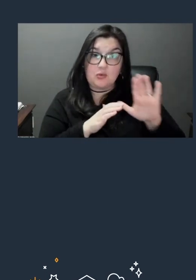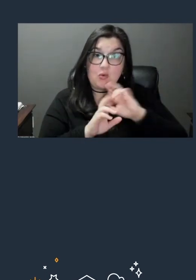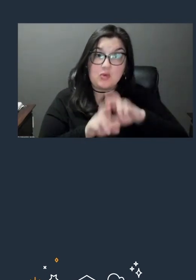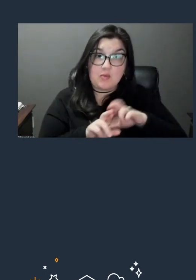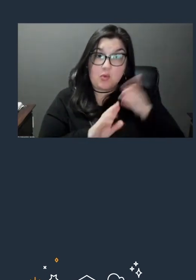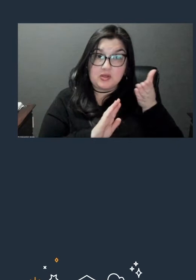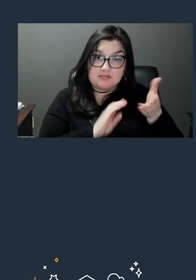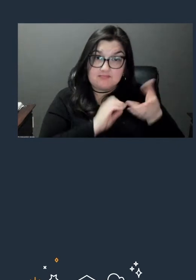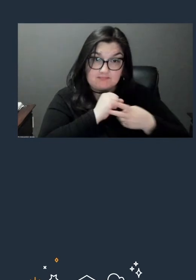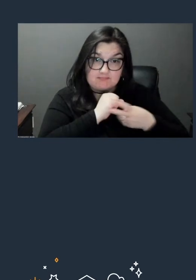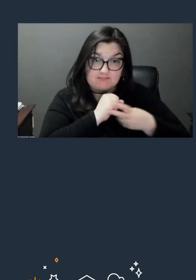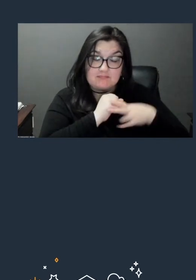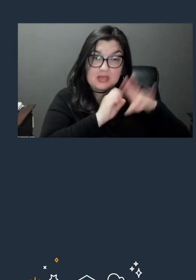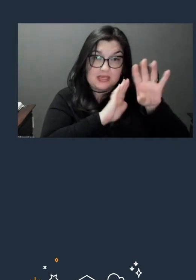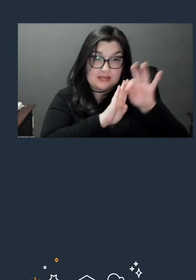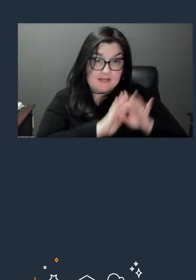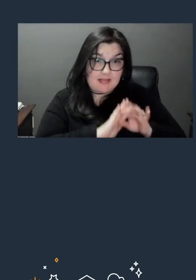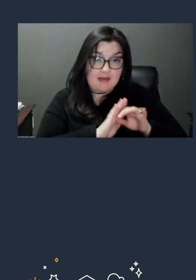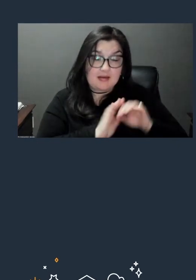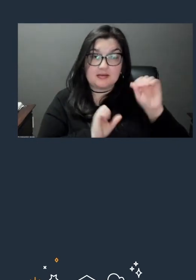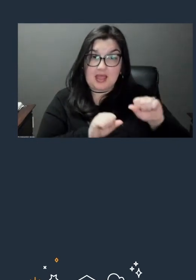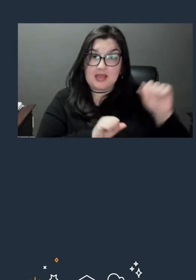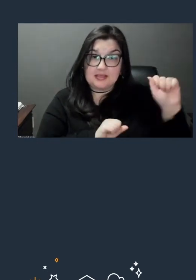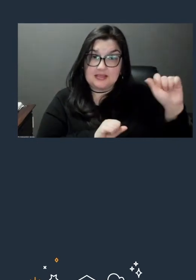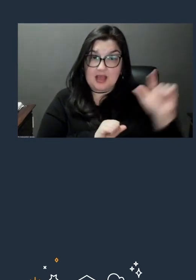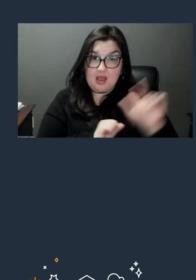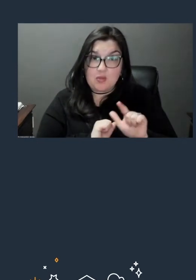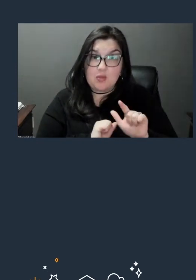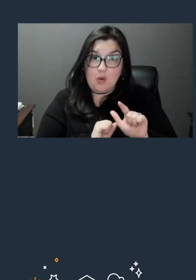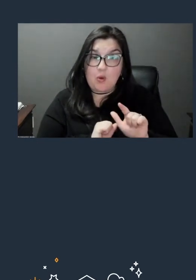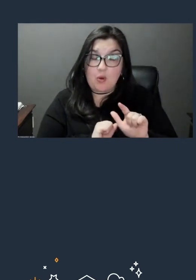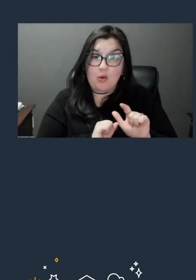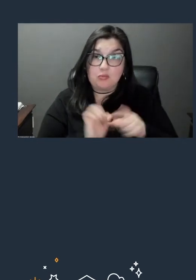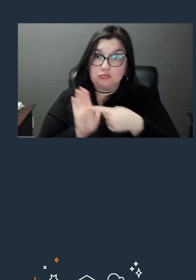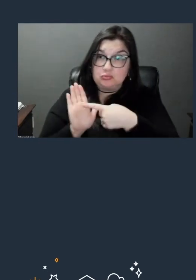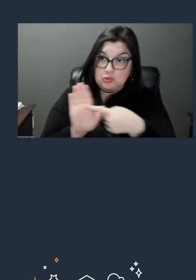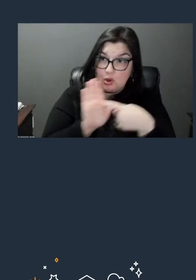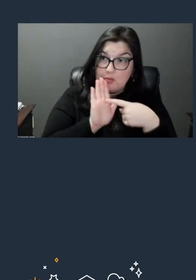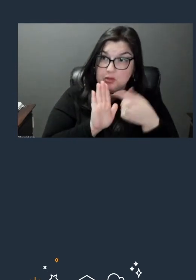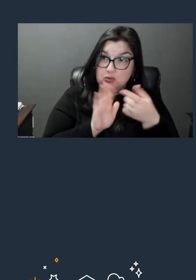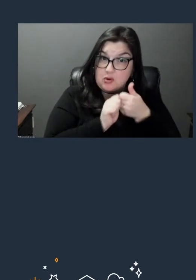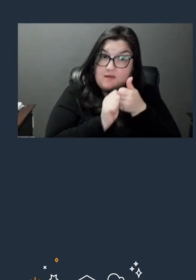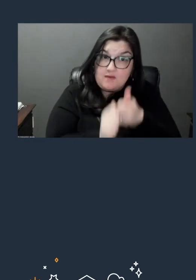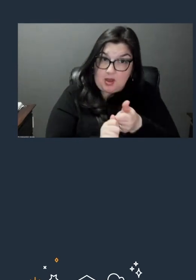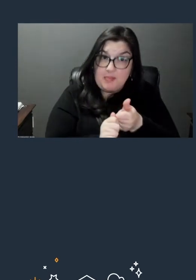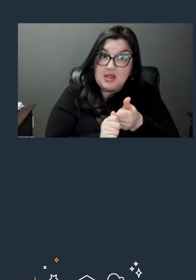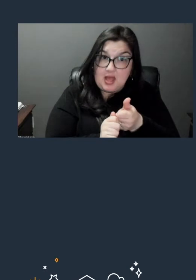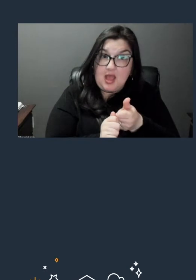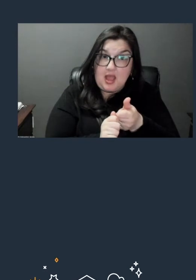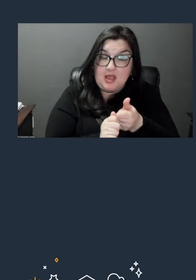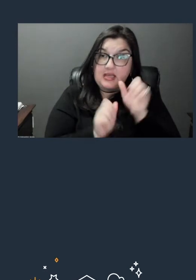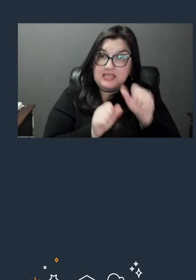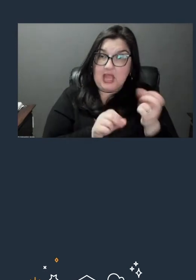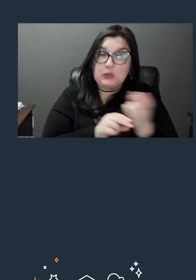you can download it and show it to your auditors, to demonstrate that you're compliant, as well as you can use it for monitoring purposes.